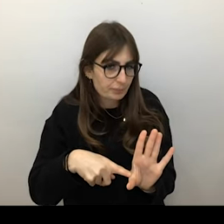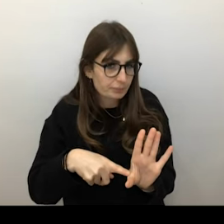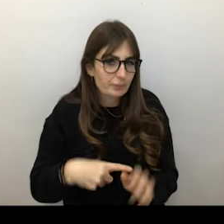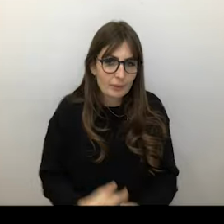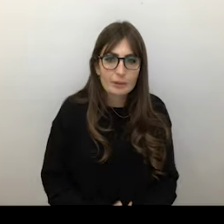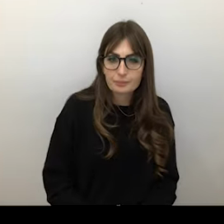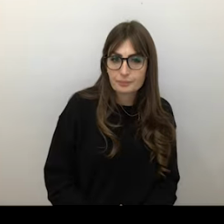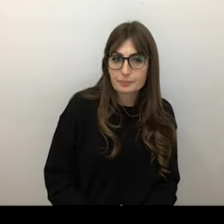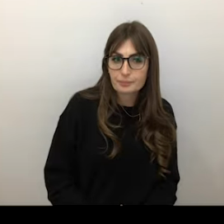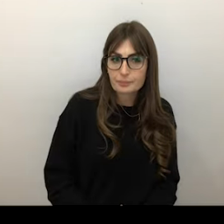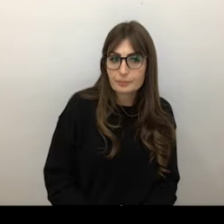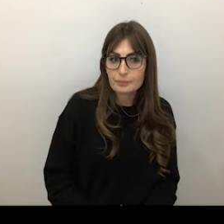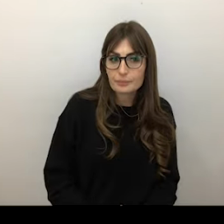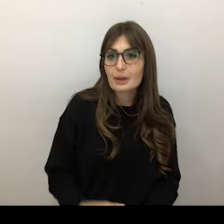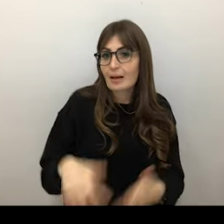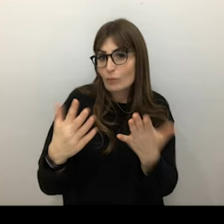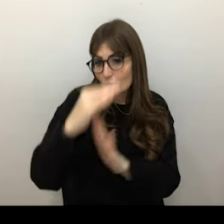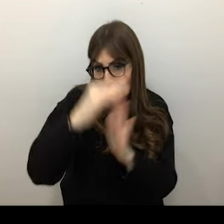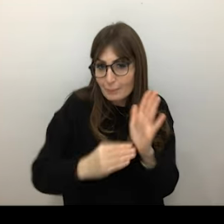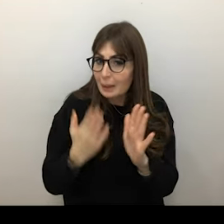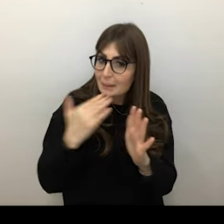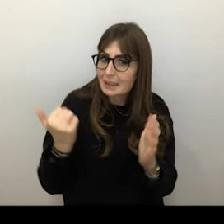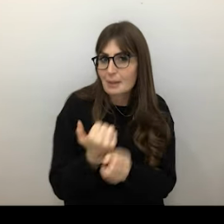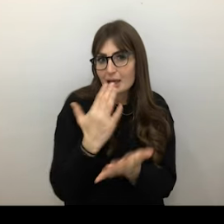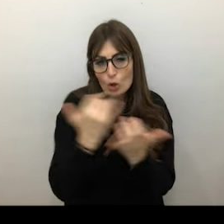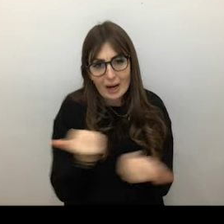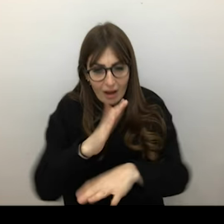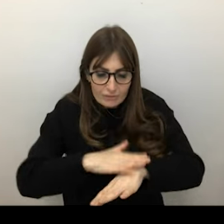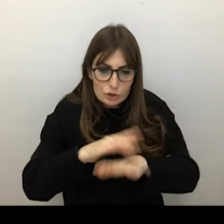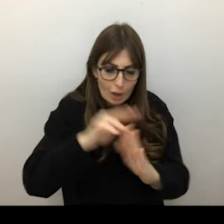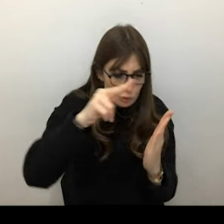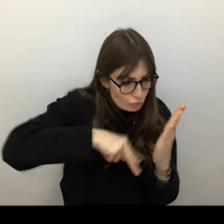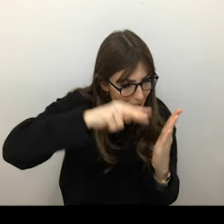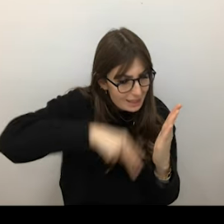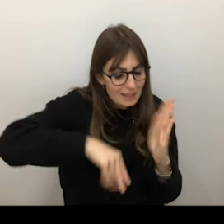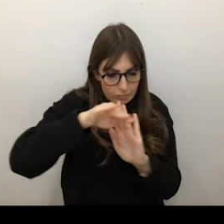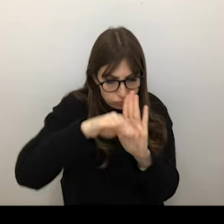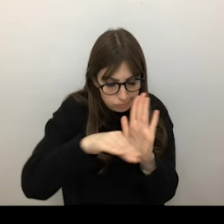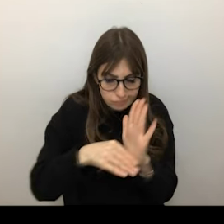And of course, in terms of the application, please build in enough time to review the guidelines, gather partner